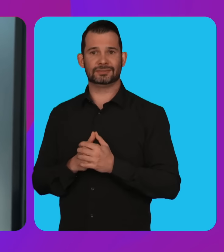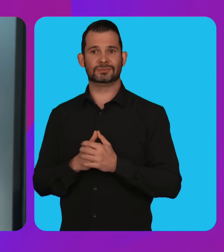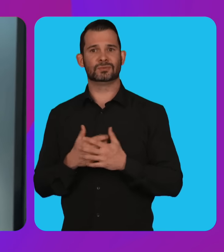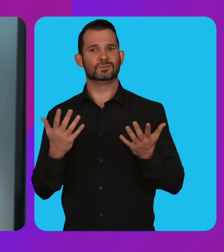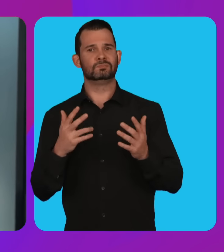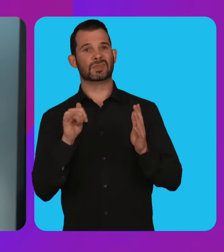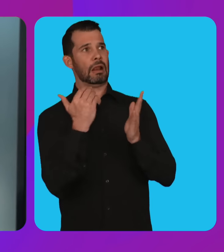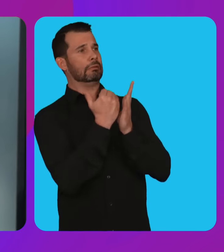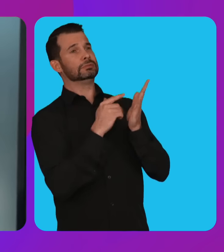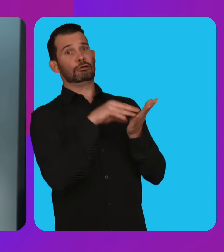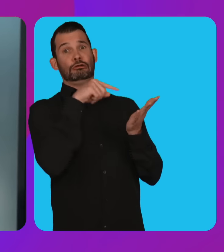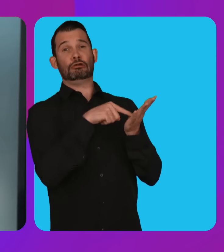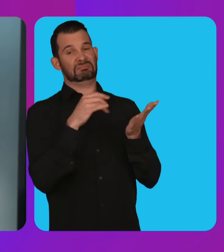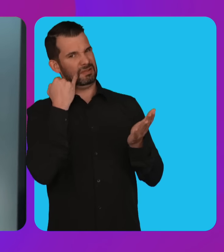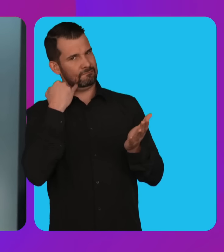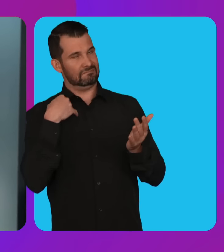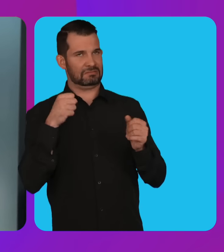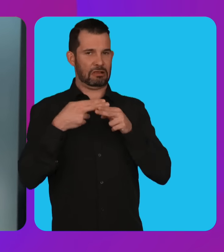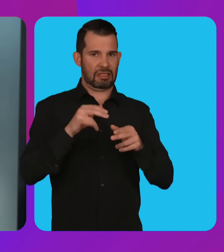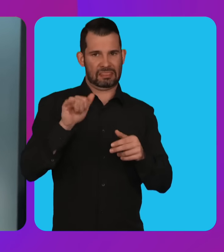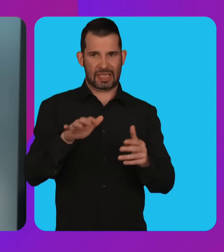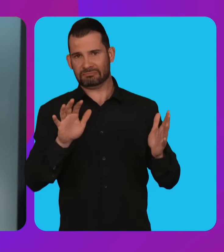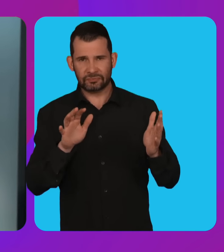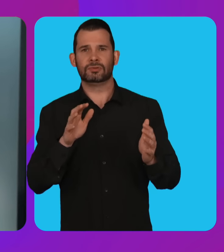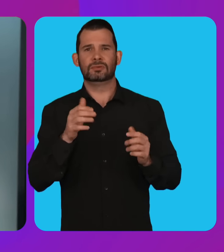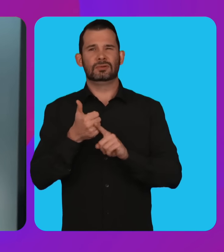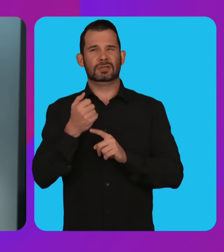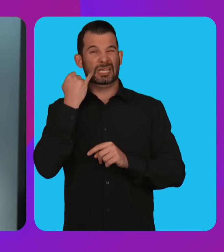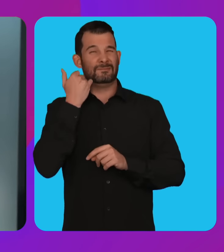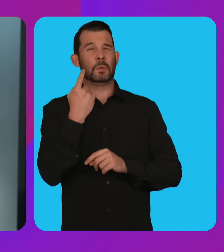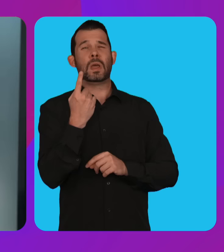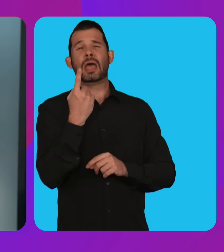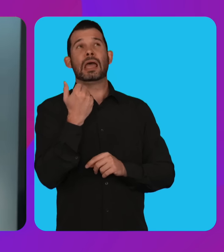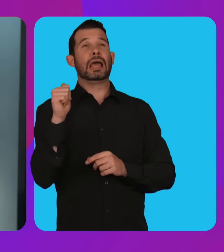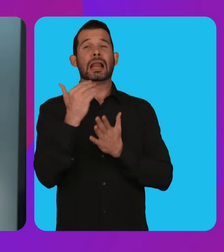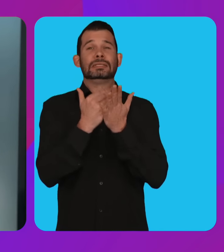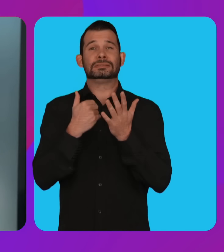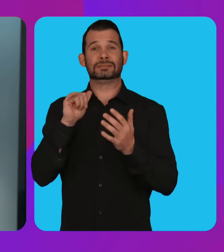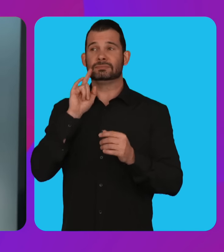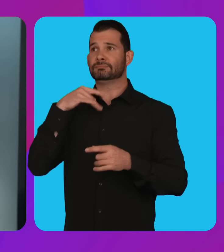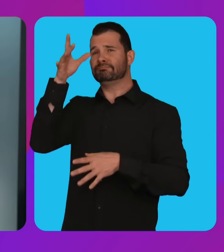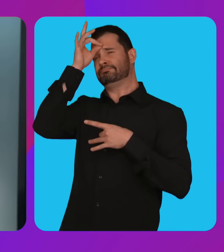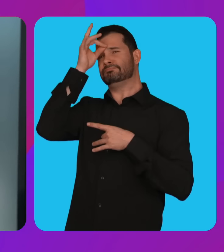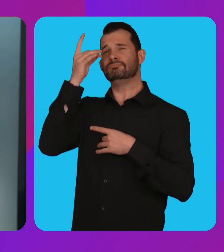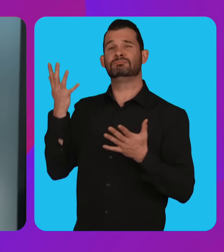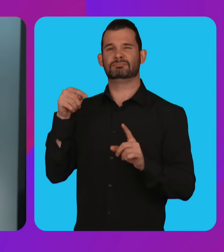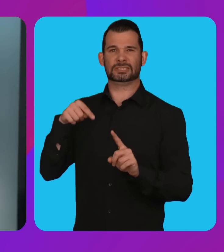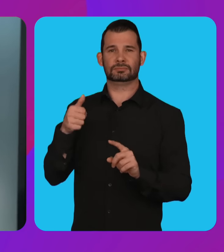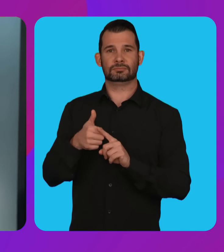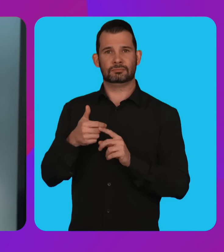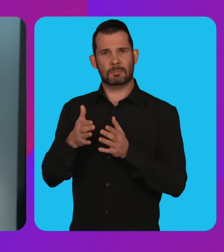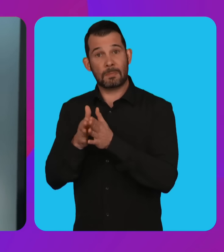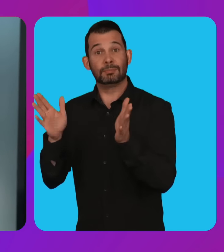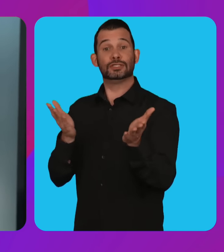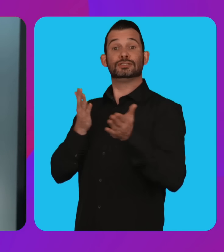if there's any one lesson that will stick with me, it's this. In a public service, like CBC/Radio-Canada,